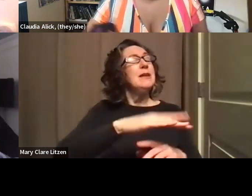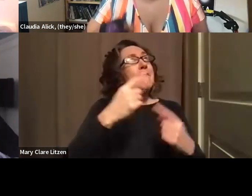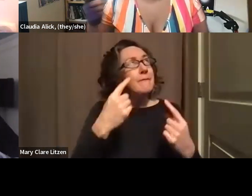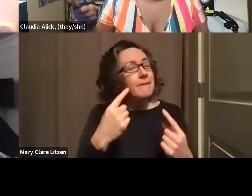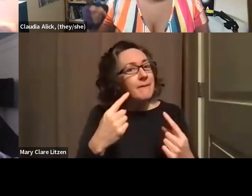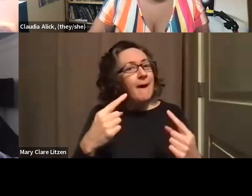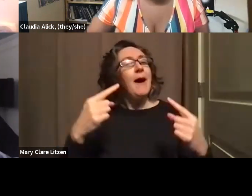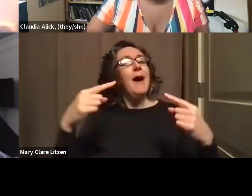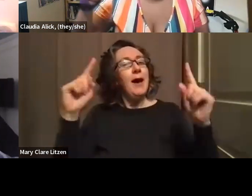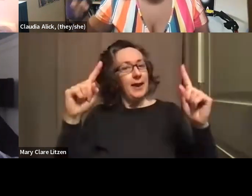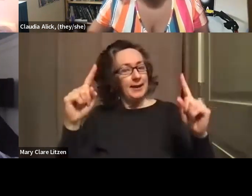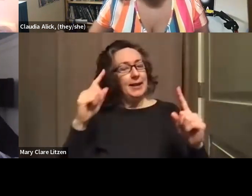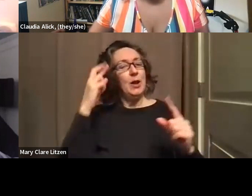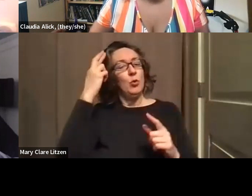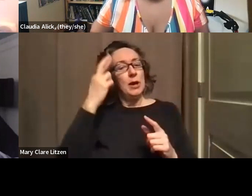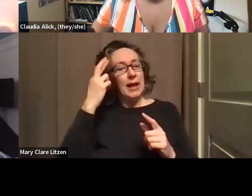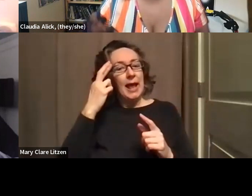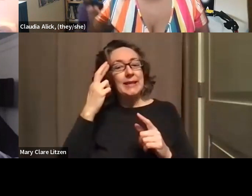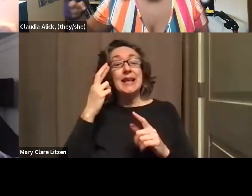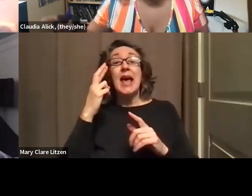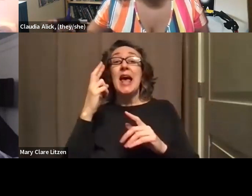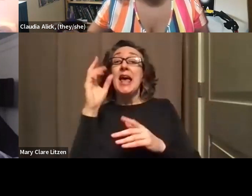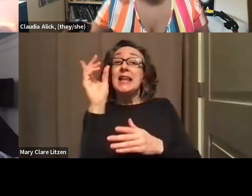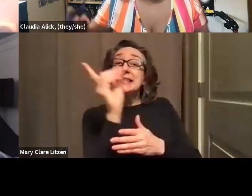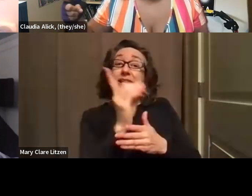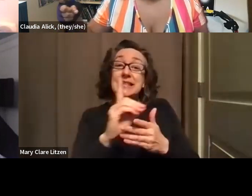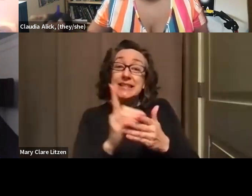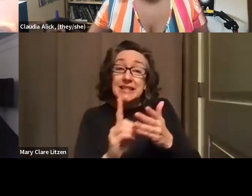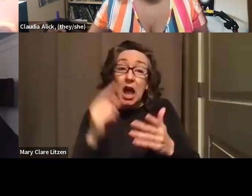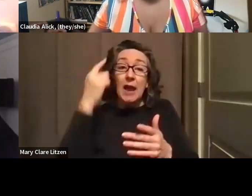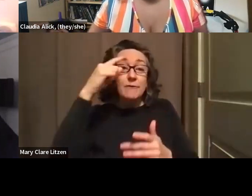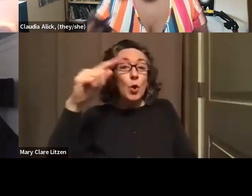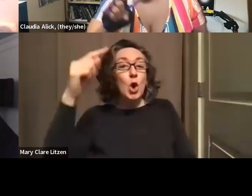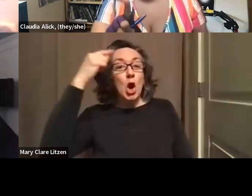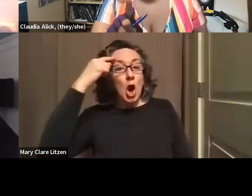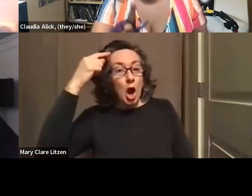to realize we have to design for cognitive accessibility.